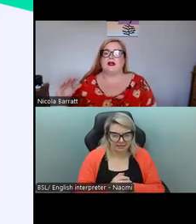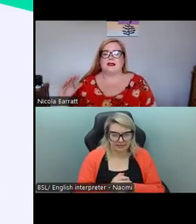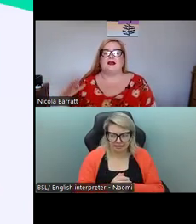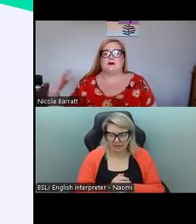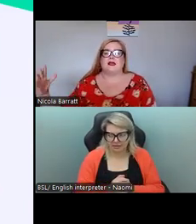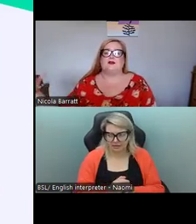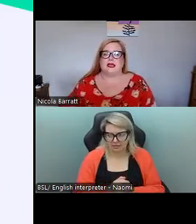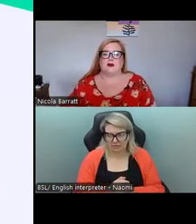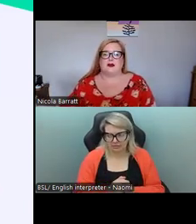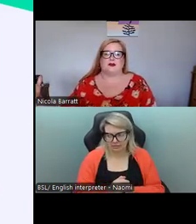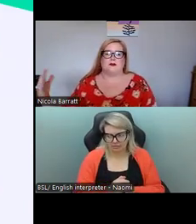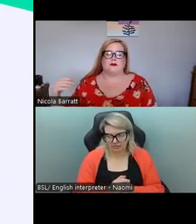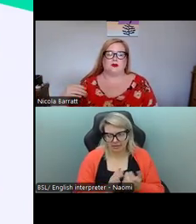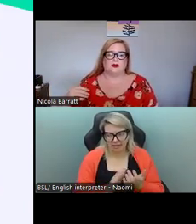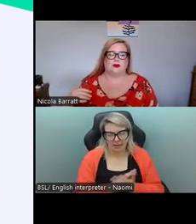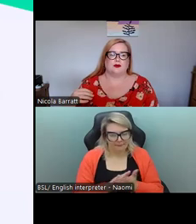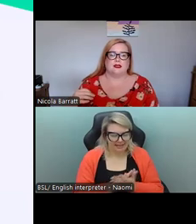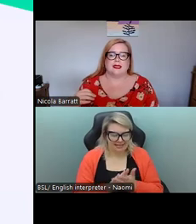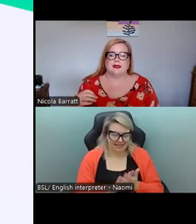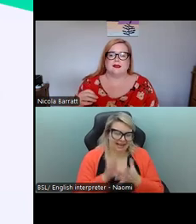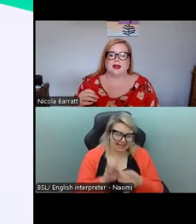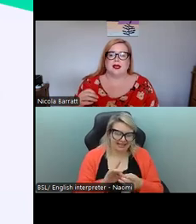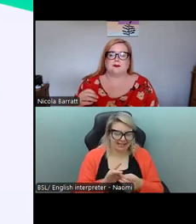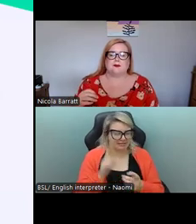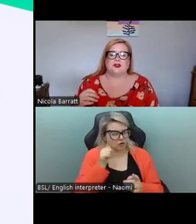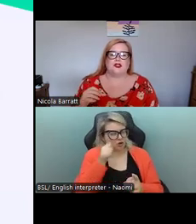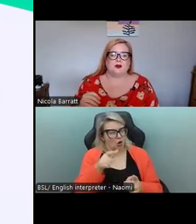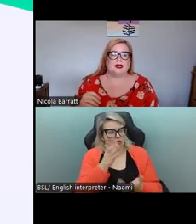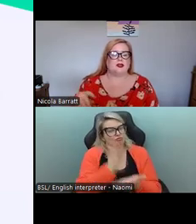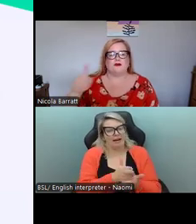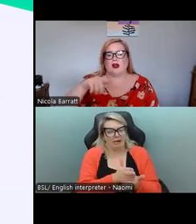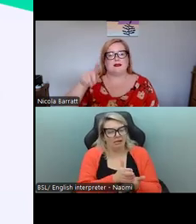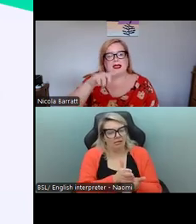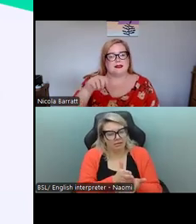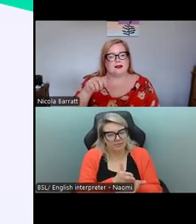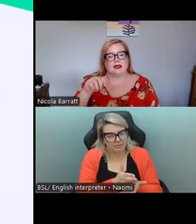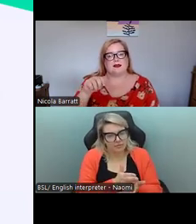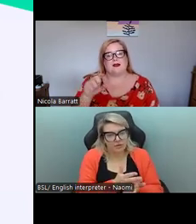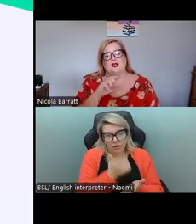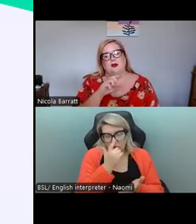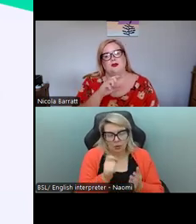When I say that, I mean for the algorithm, more authority. To do it, you write the at sign, and then you put